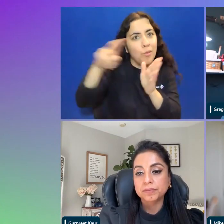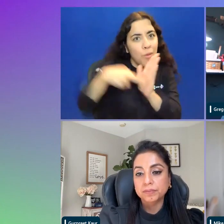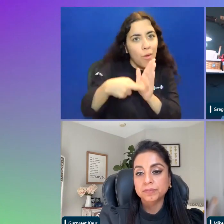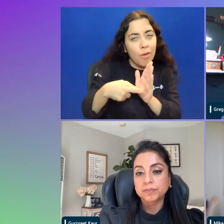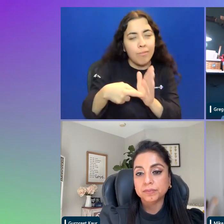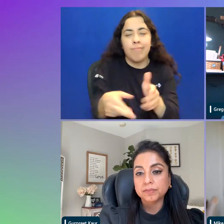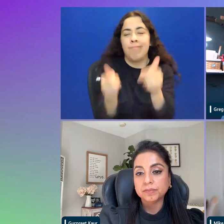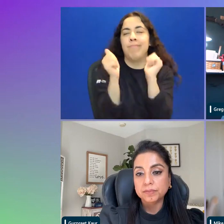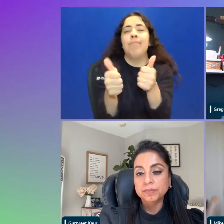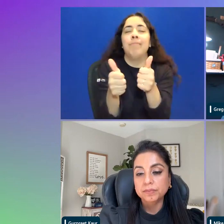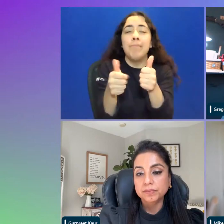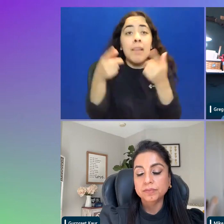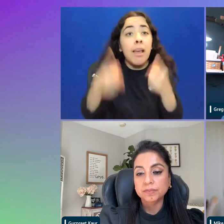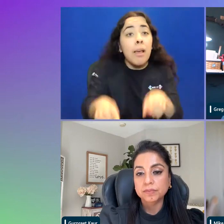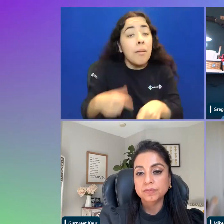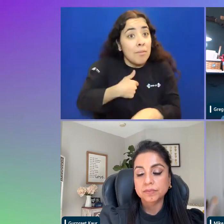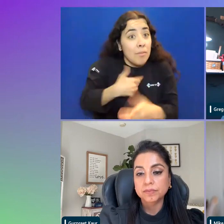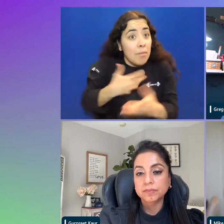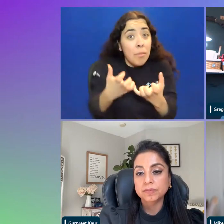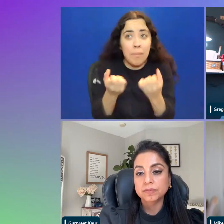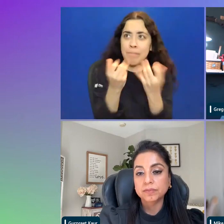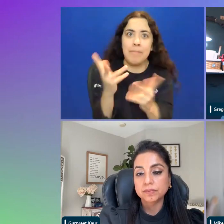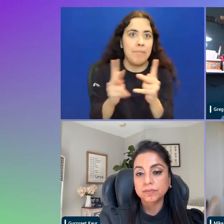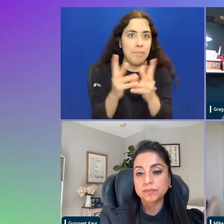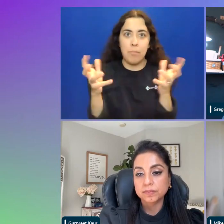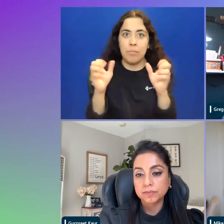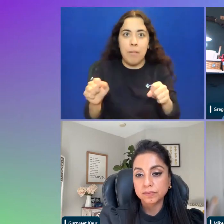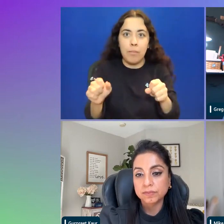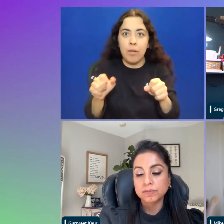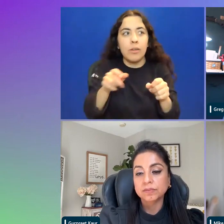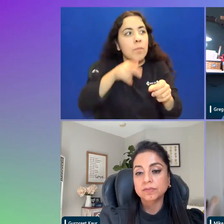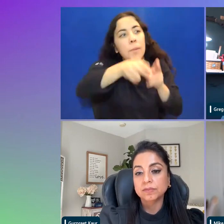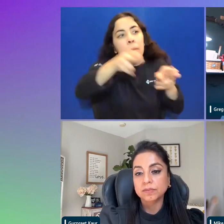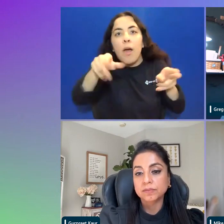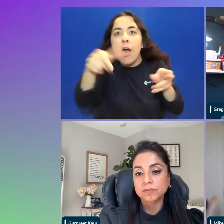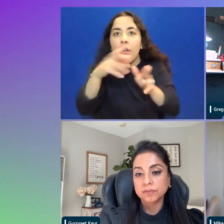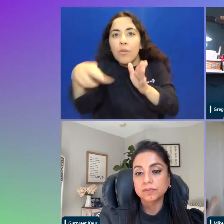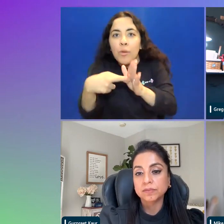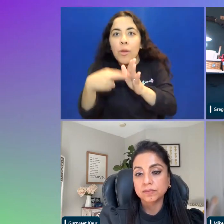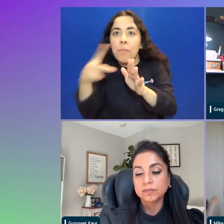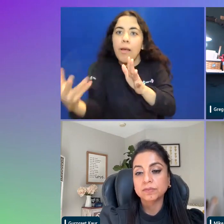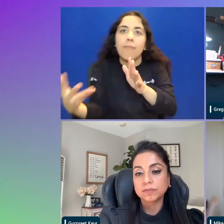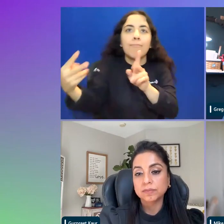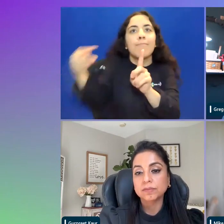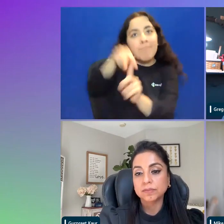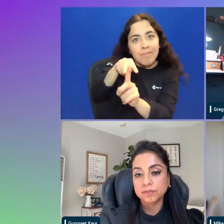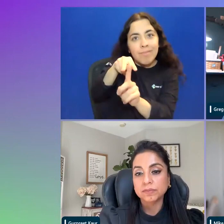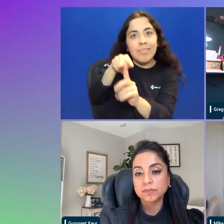many people as possible to be in these other roles in the company, but bringing accessibility perspective to it.